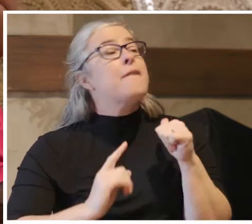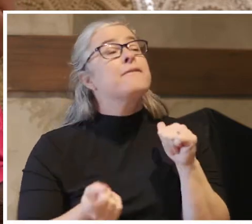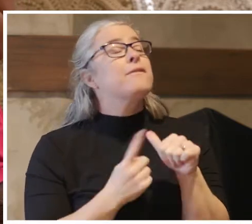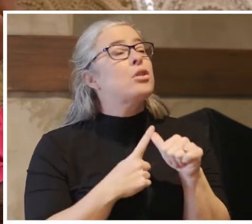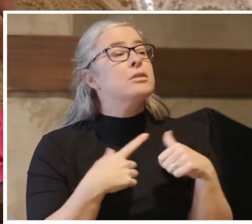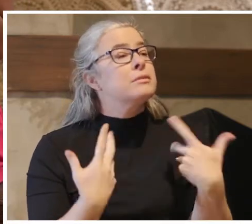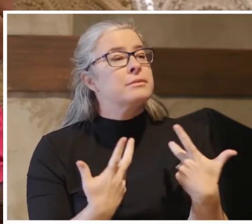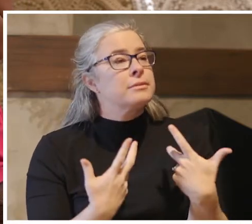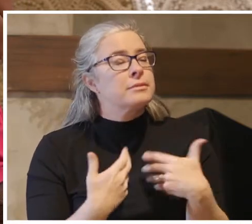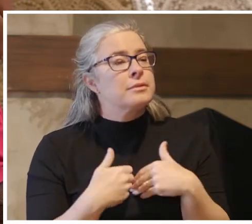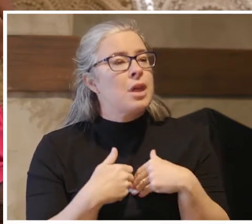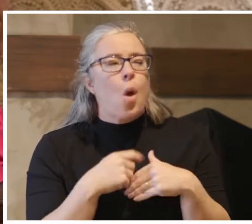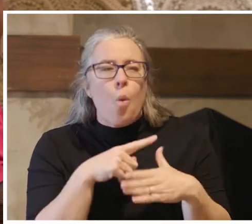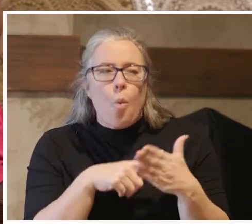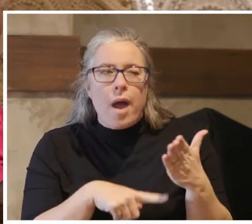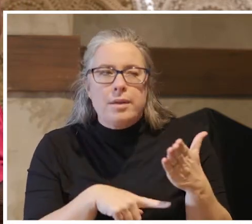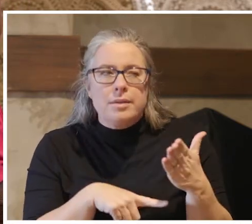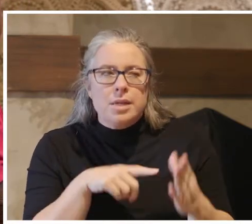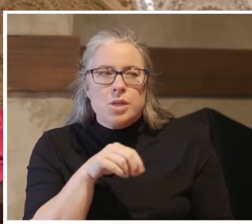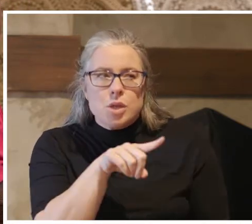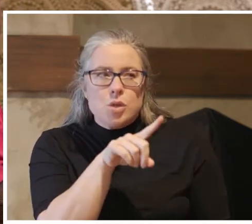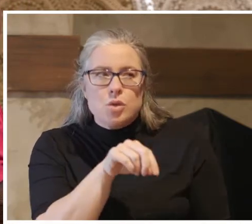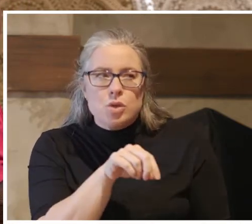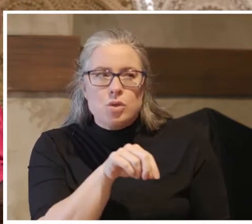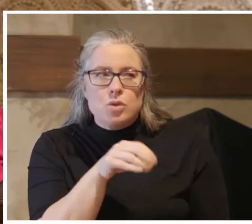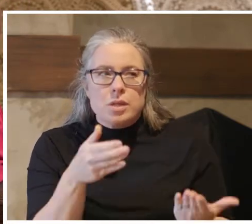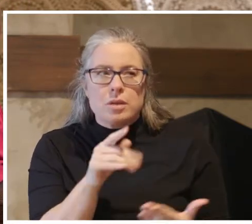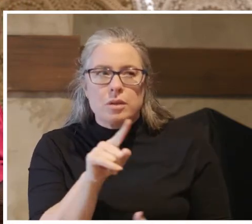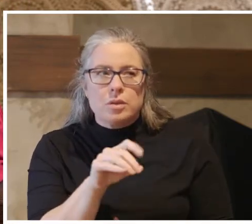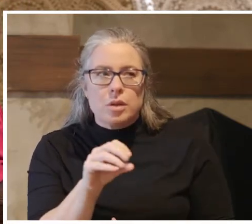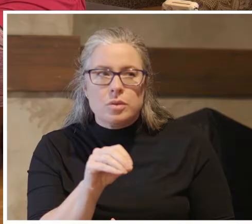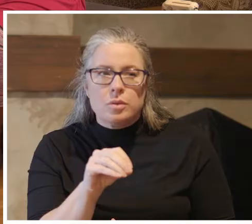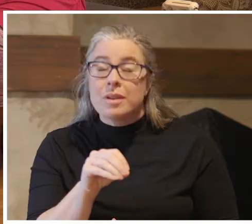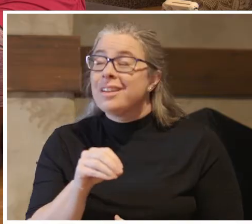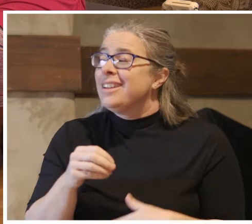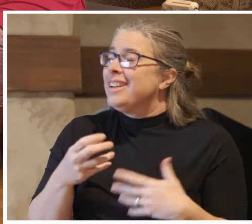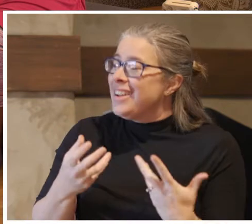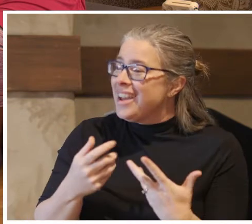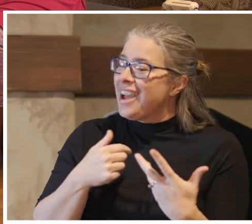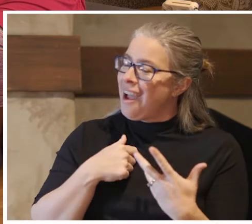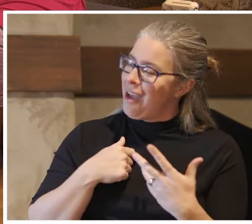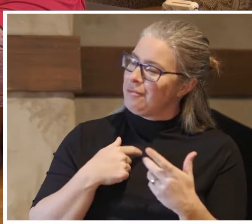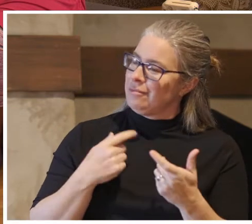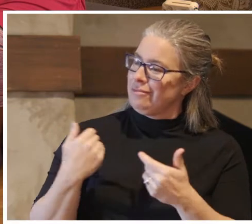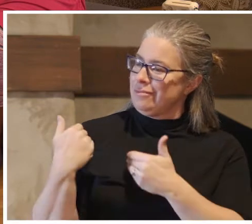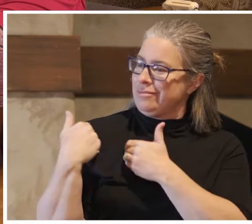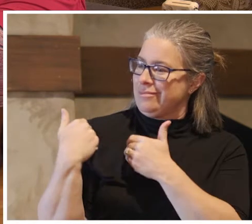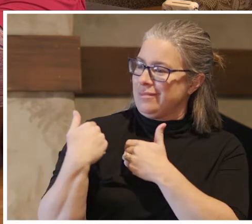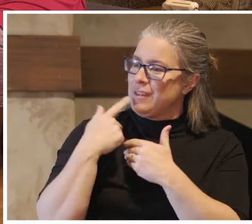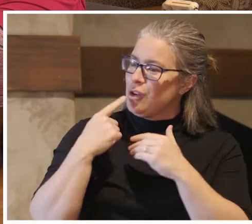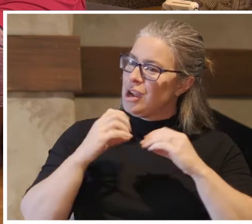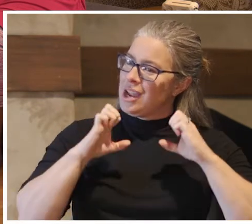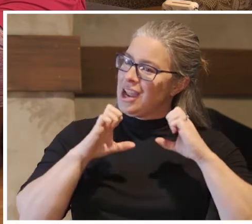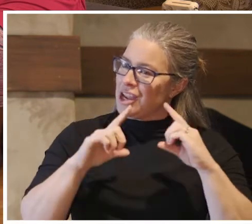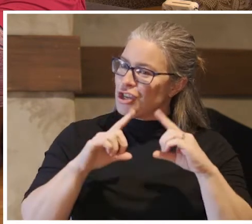First question, what do you do at the zoo? Well, I'm in charge of the education department